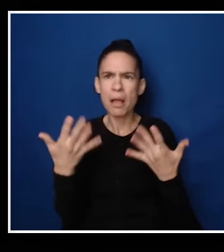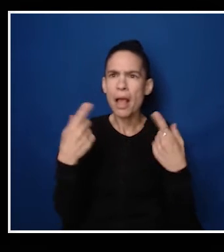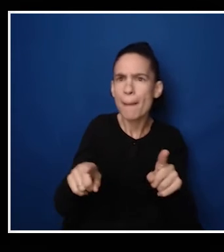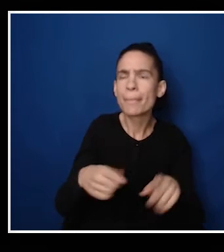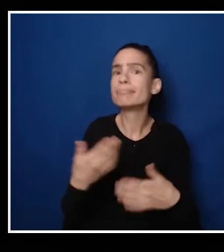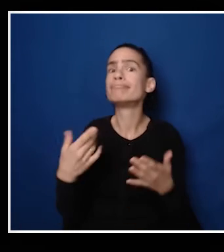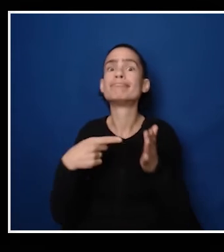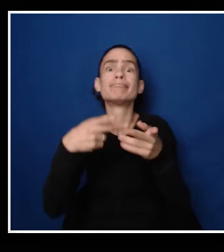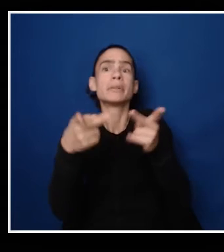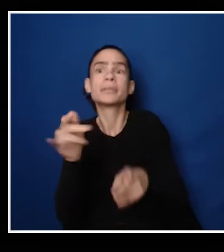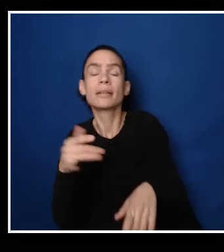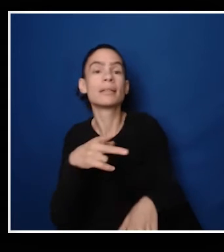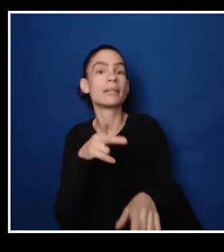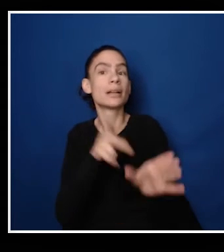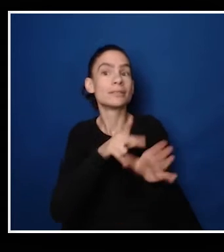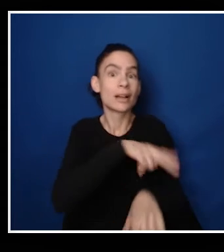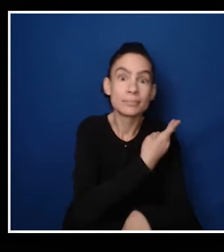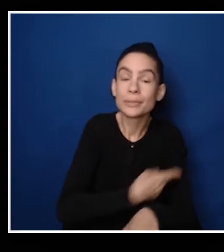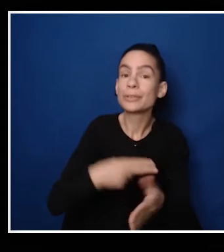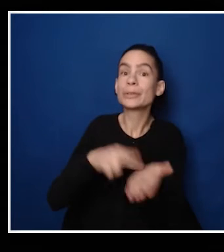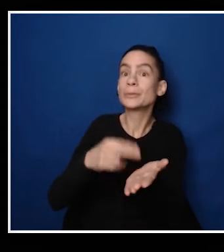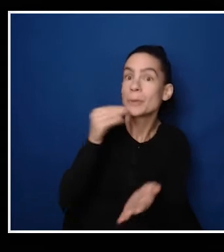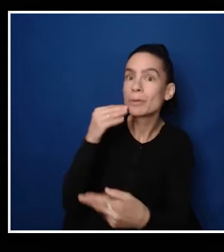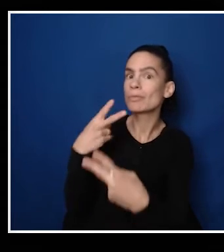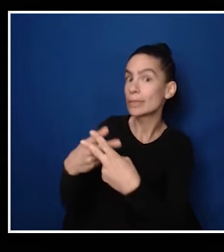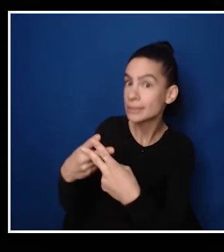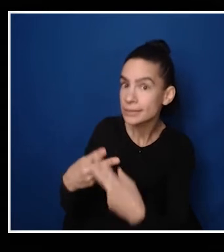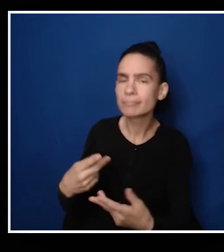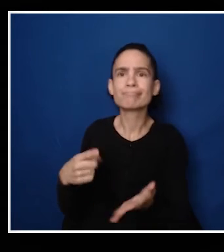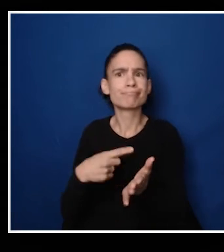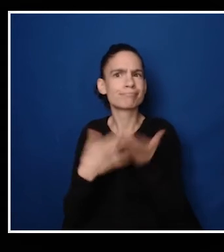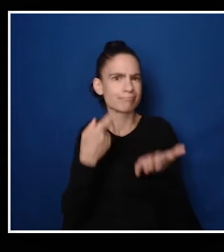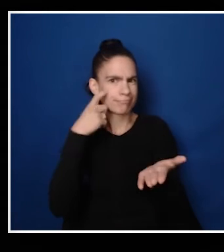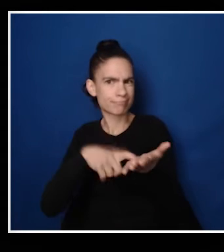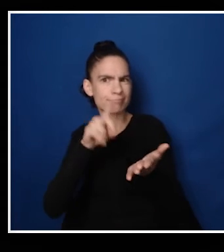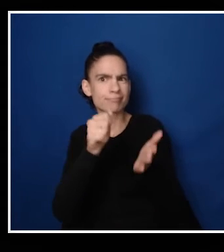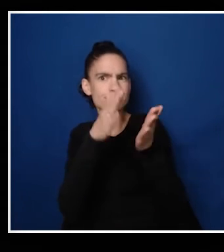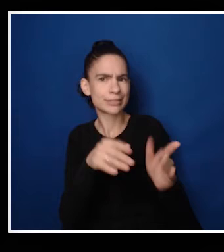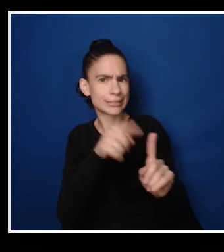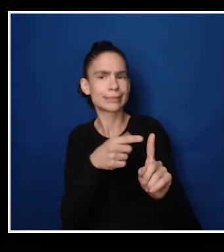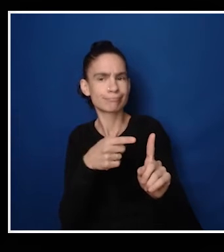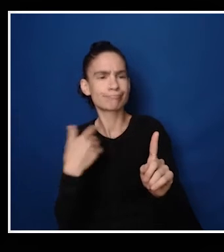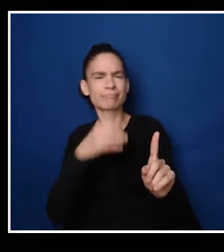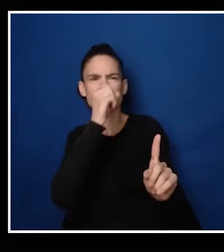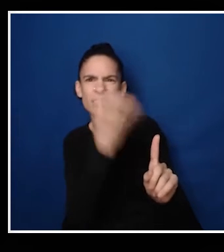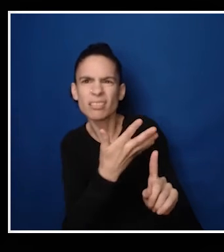in facilities like psychiatric hospitals, nursing homes and prisons. If P&A staff find that people with disabilities are neglected,